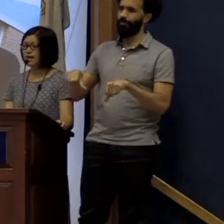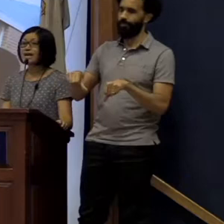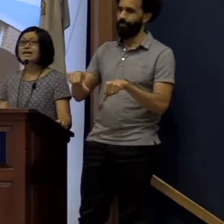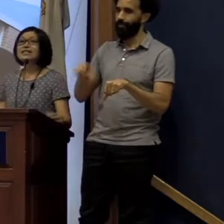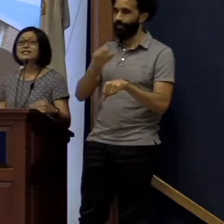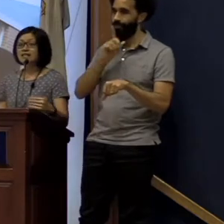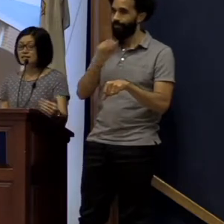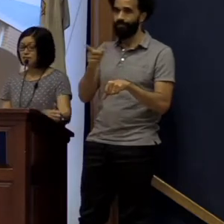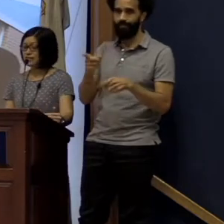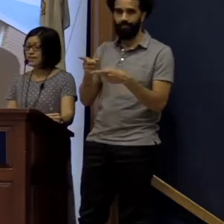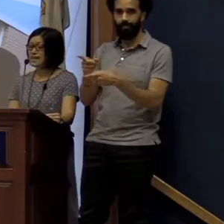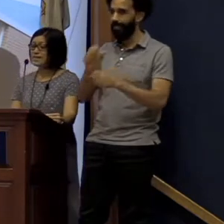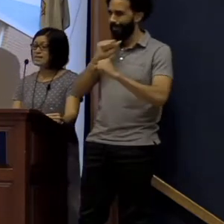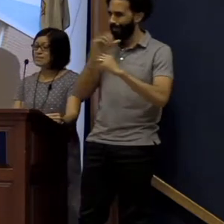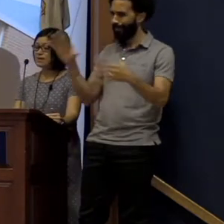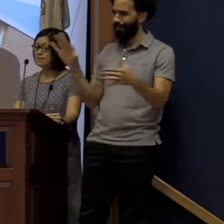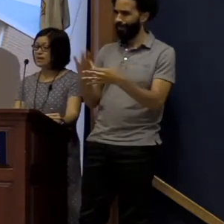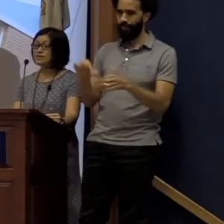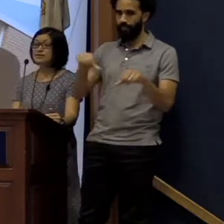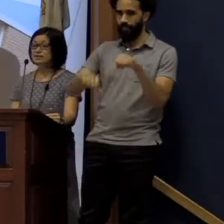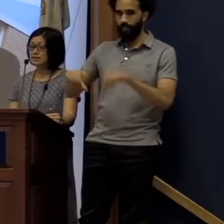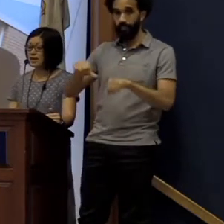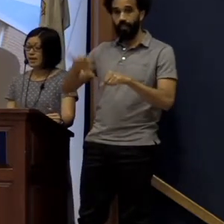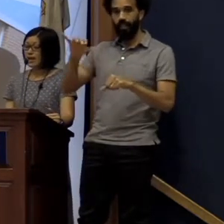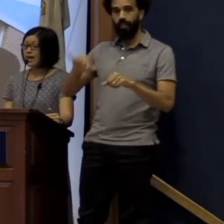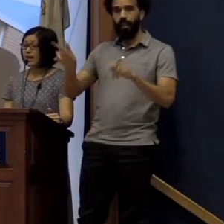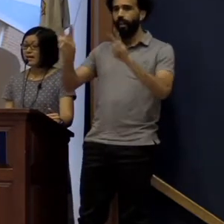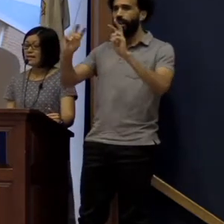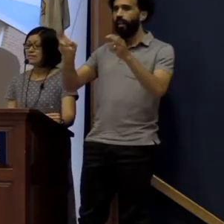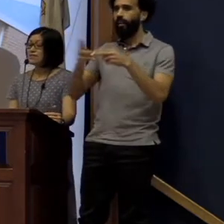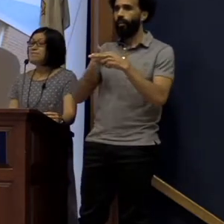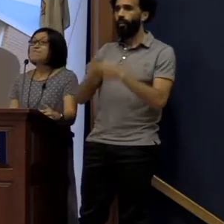This illustrates gatekeeping practices and a different message